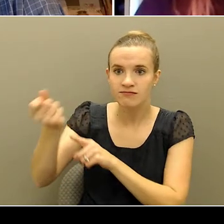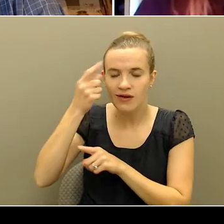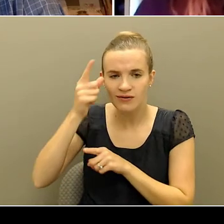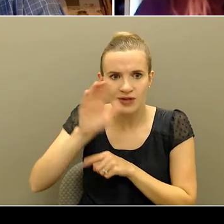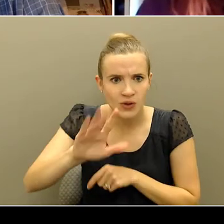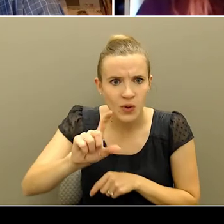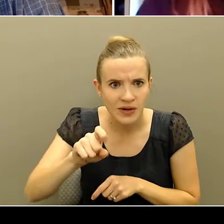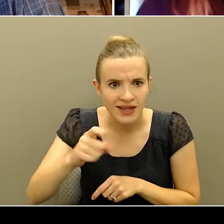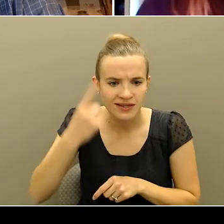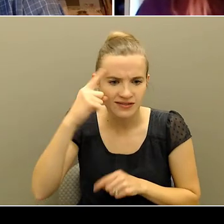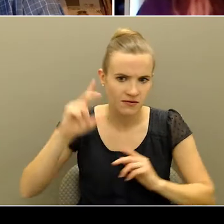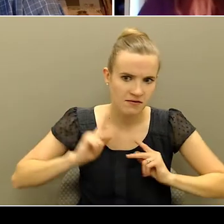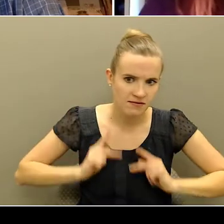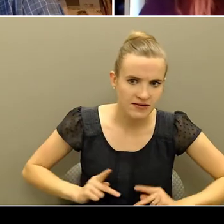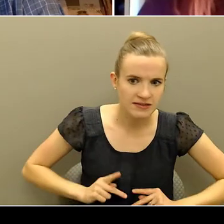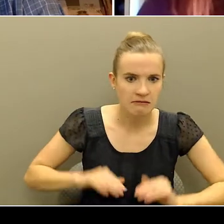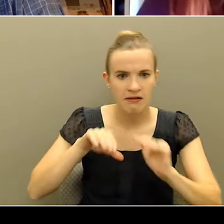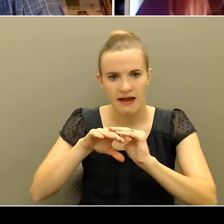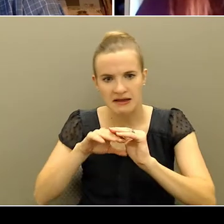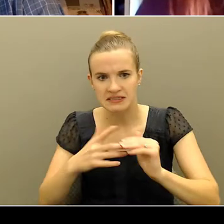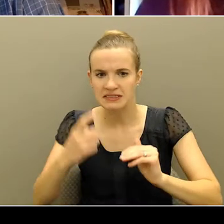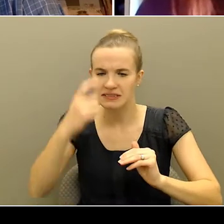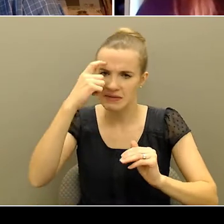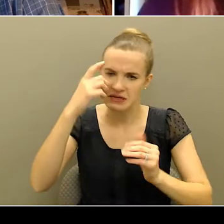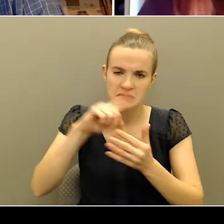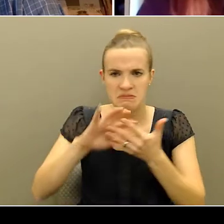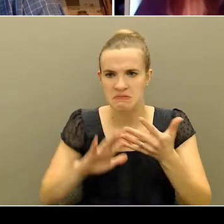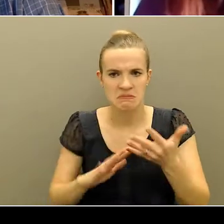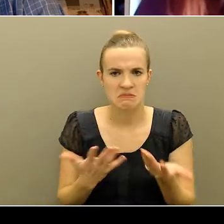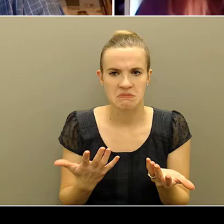to say, Okay, yes, like, I'm, I'm paralyzed, I can walk, I can't walk, I